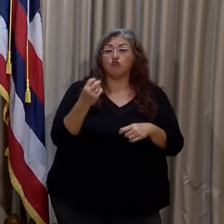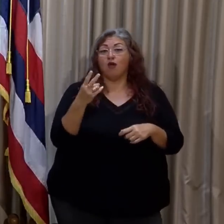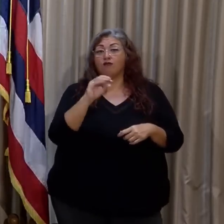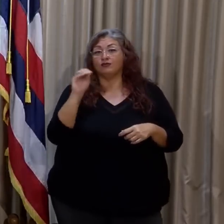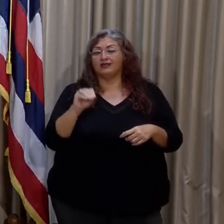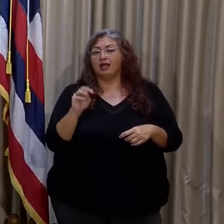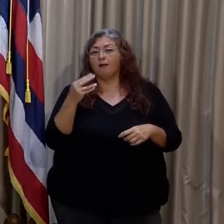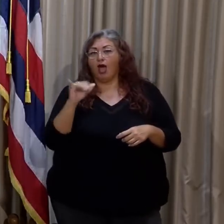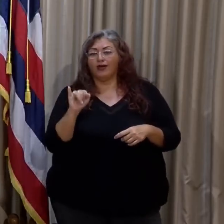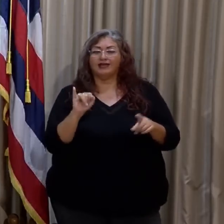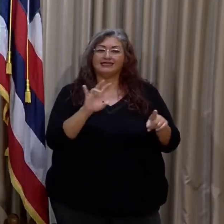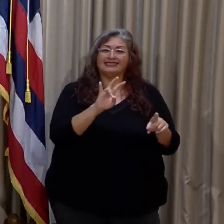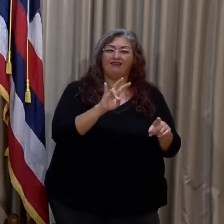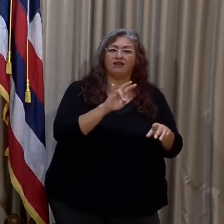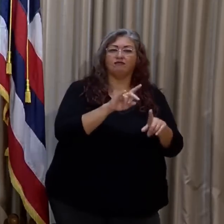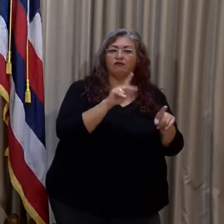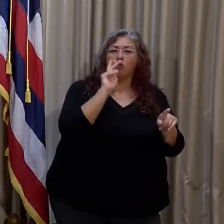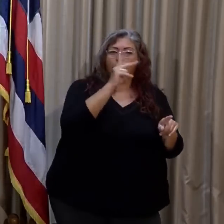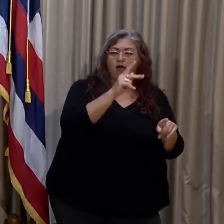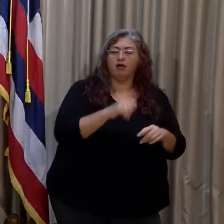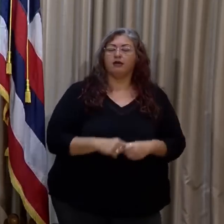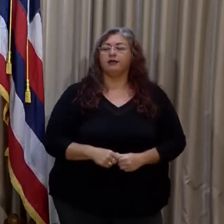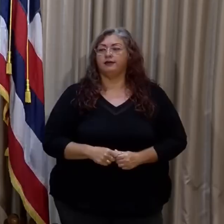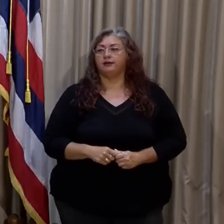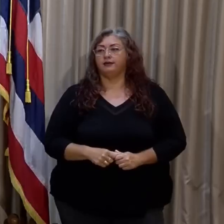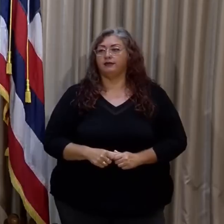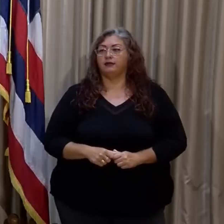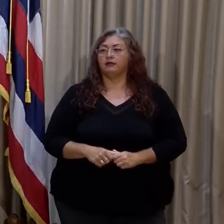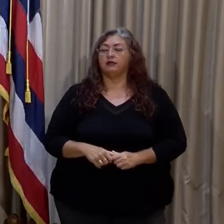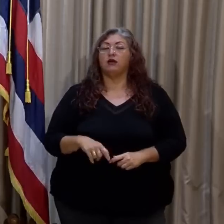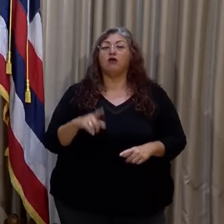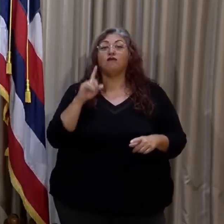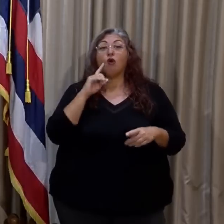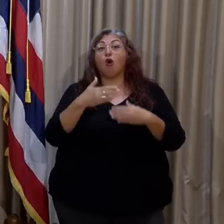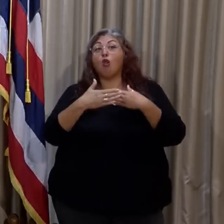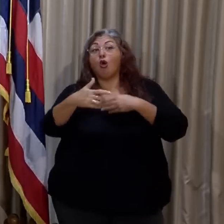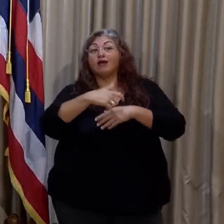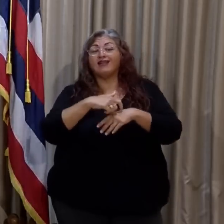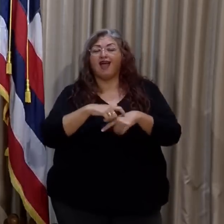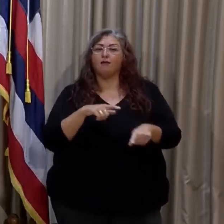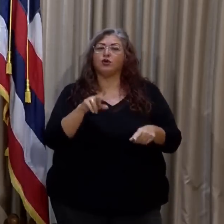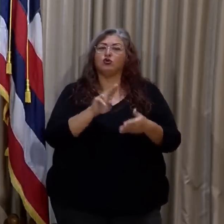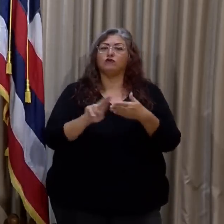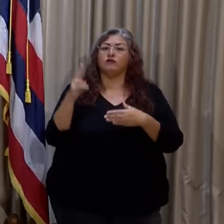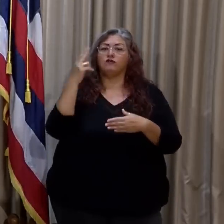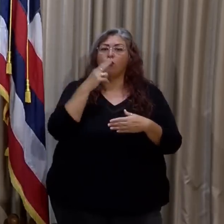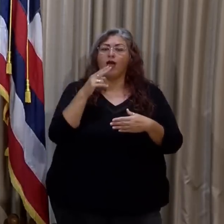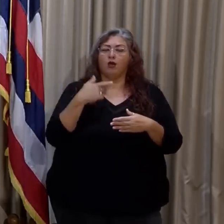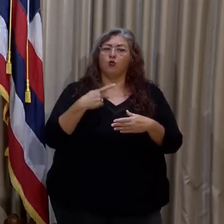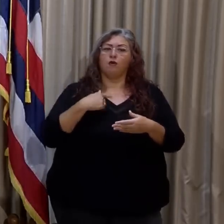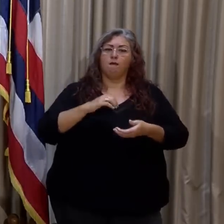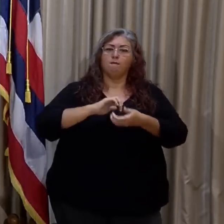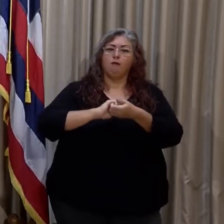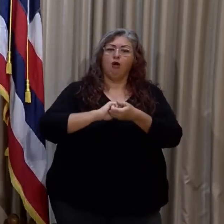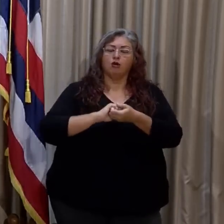65% OF THE PARTICIPANTS ARE ON OAHU, 60% ON THE BIG JOB -- BIG